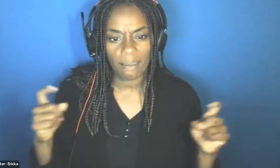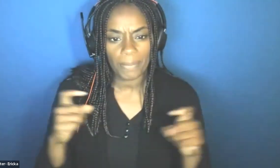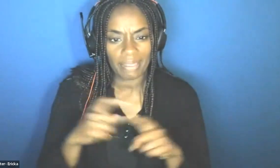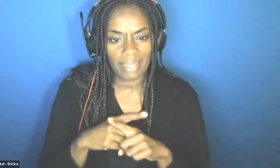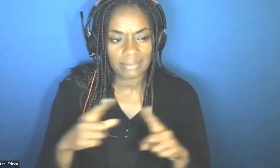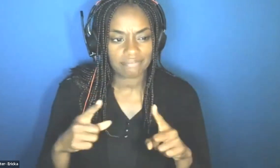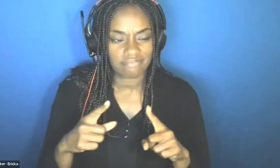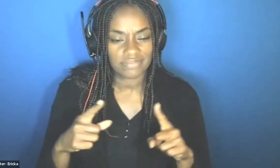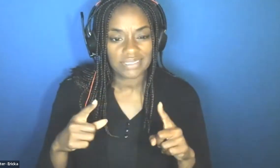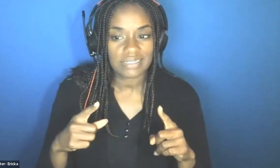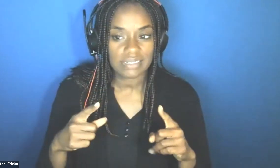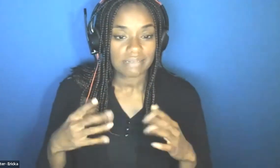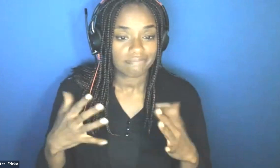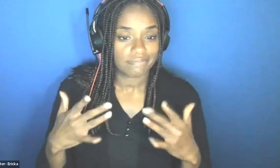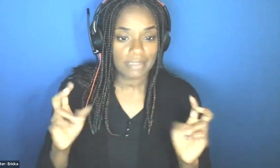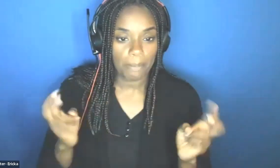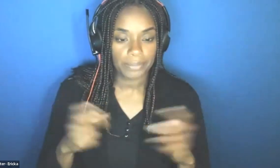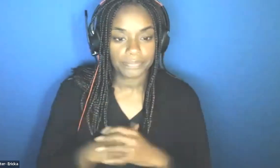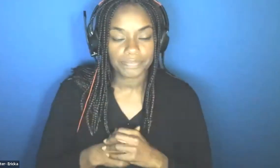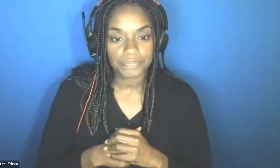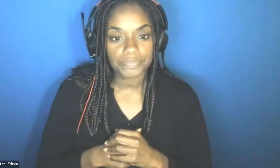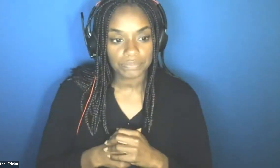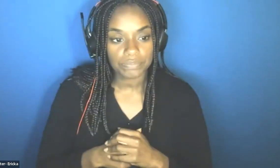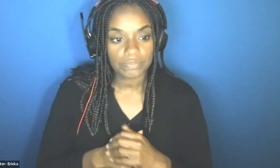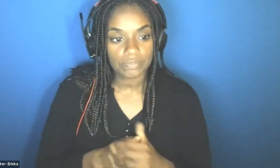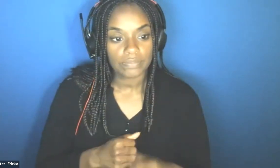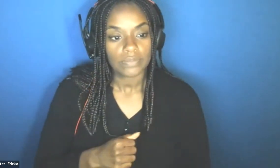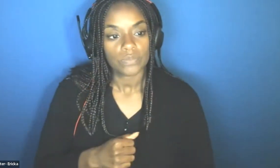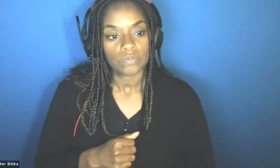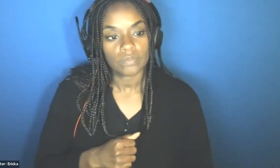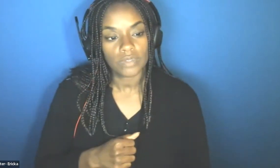Brain and neurologic function, working, learning, sleeping, eating, concentrating, caring for yourself, remembering.